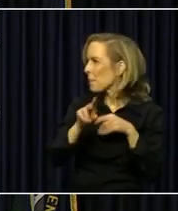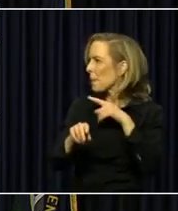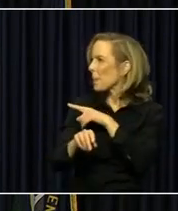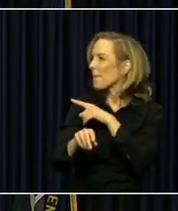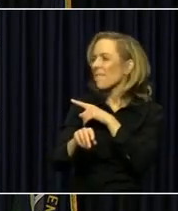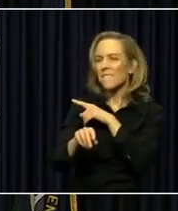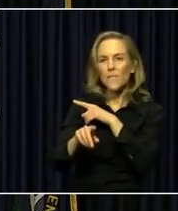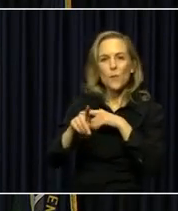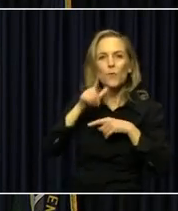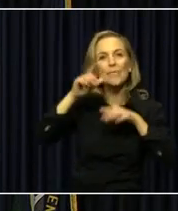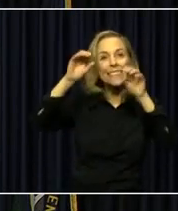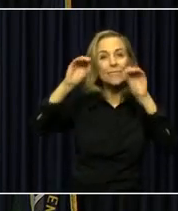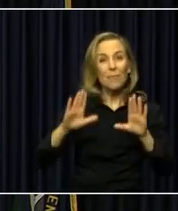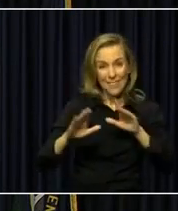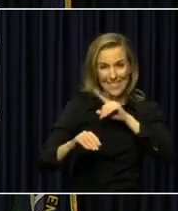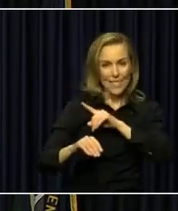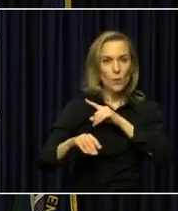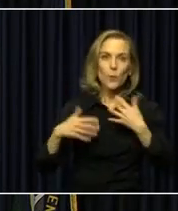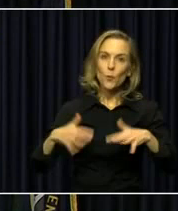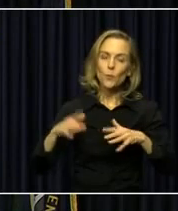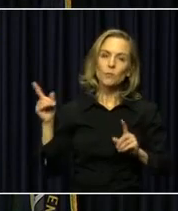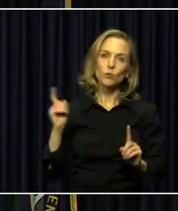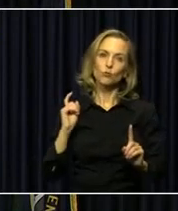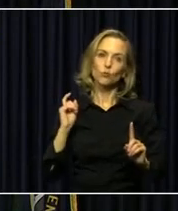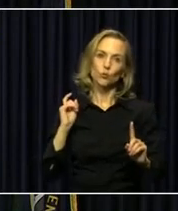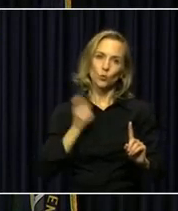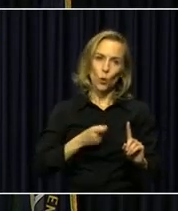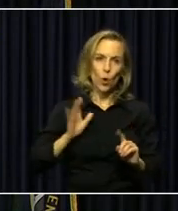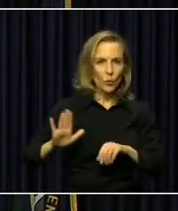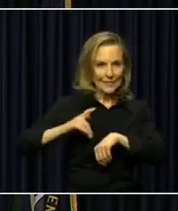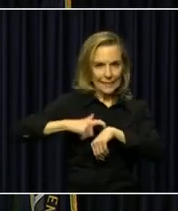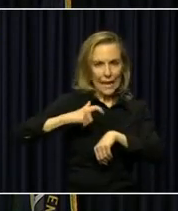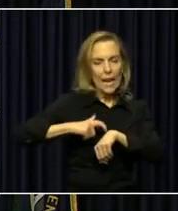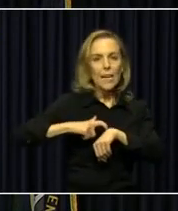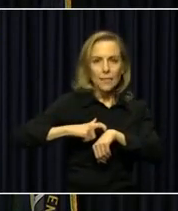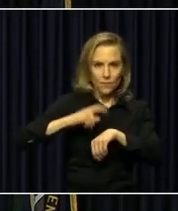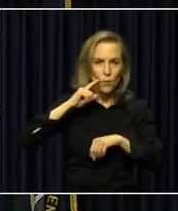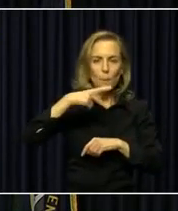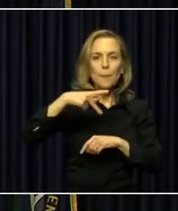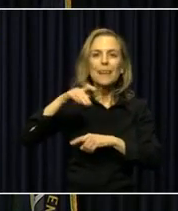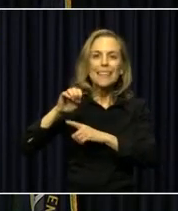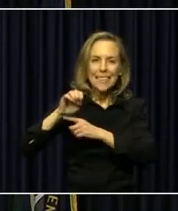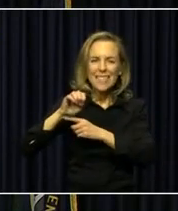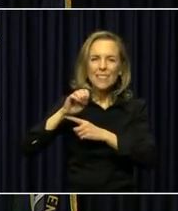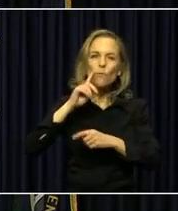AGAIN, DIFFICULT TO NOT BE TOGETHER, BUT KNOWING THAT